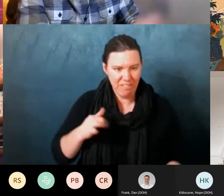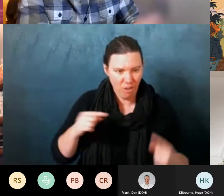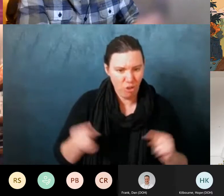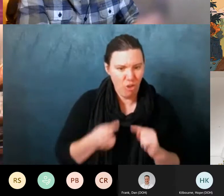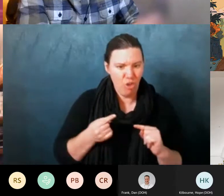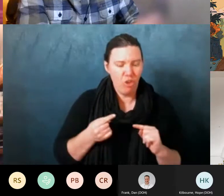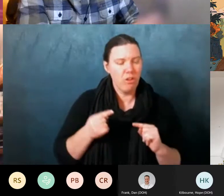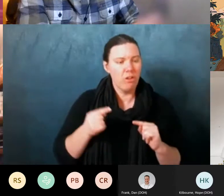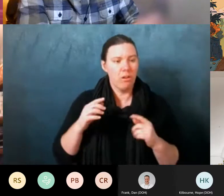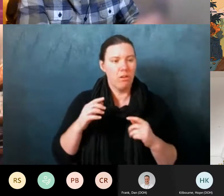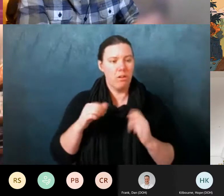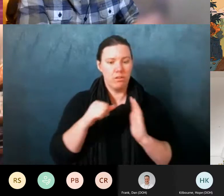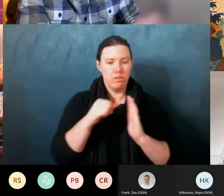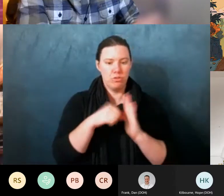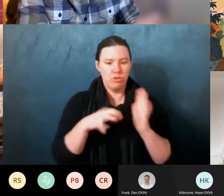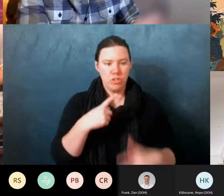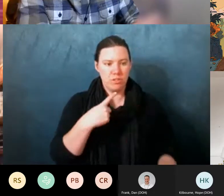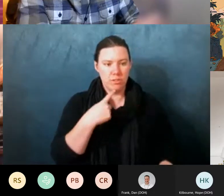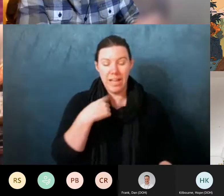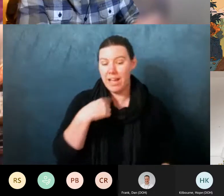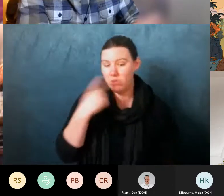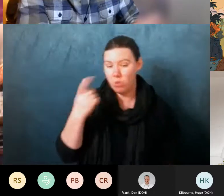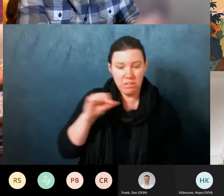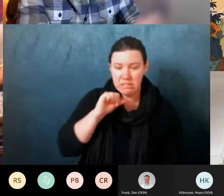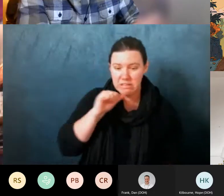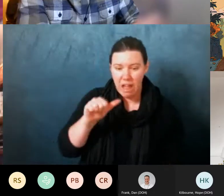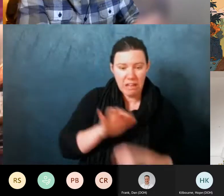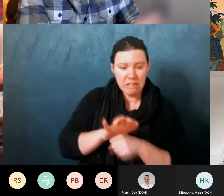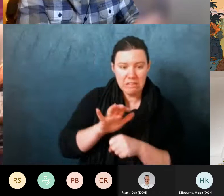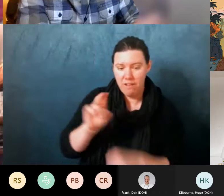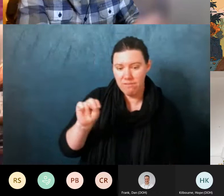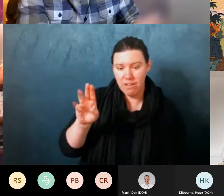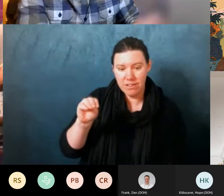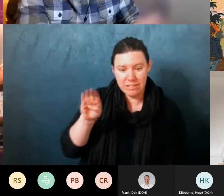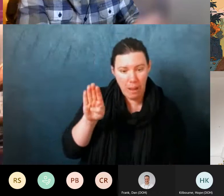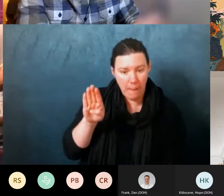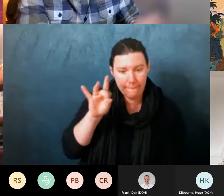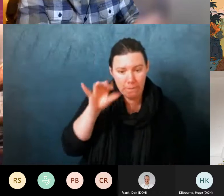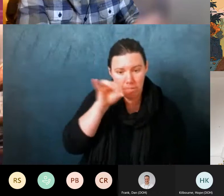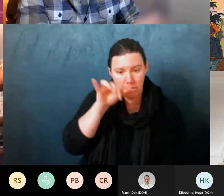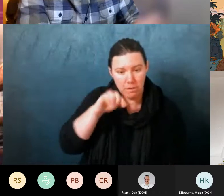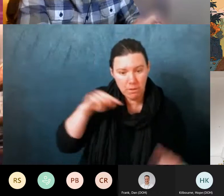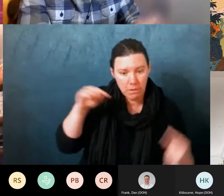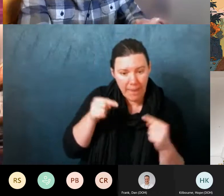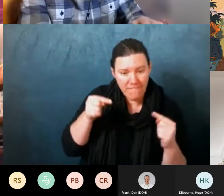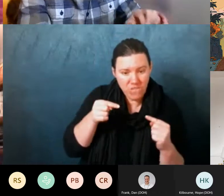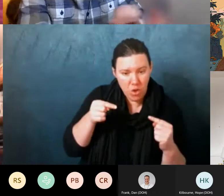I told her it wasn't numb enough. And it was painful. Obviously, your scalp was one of the most sensitive parts of your body.